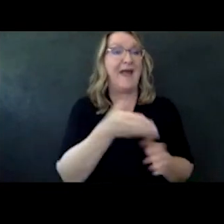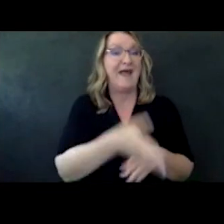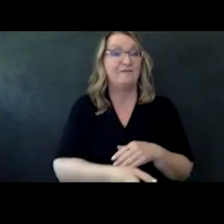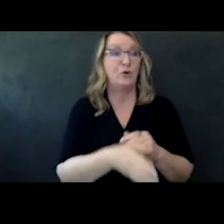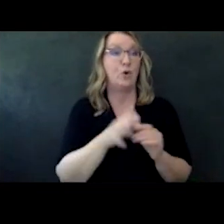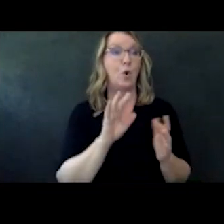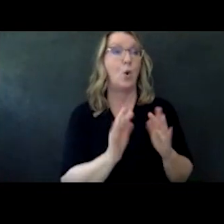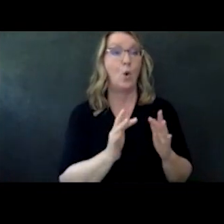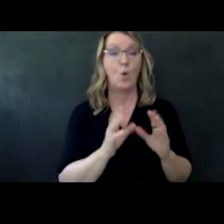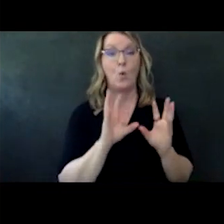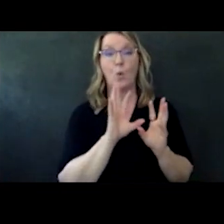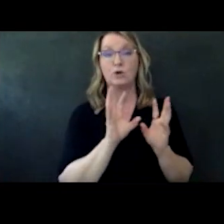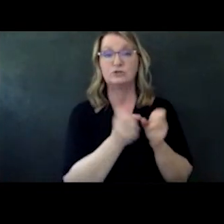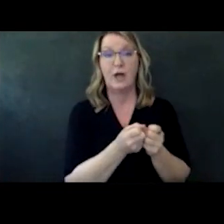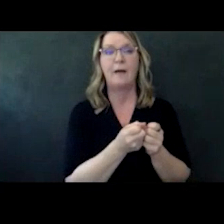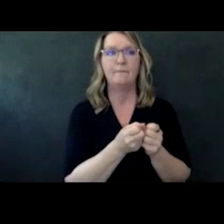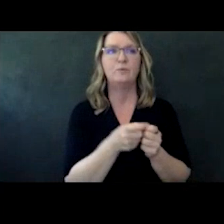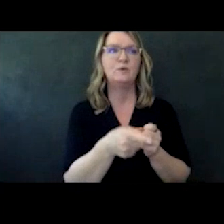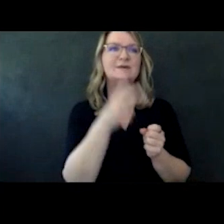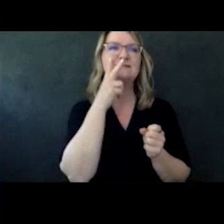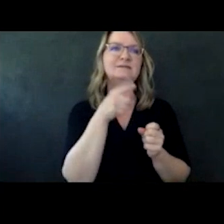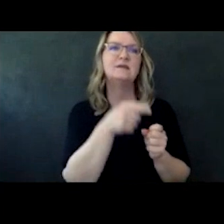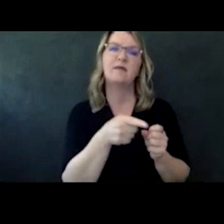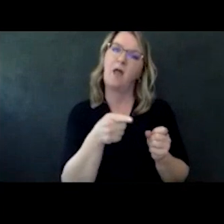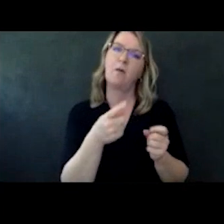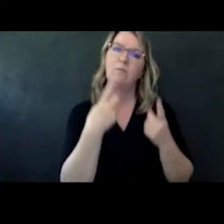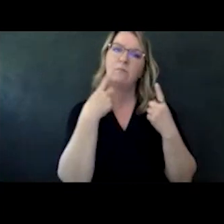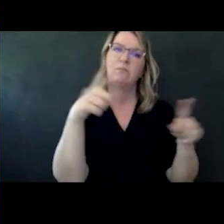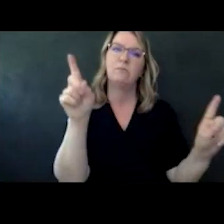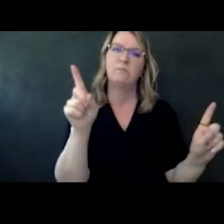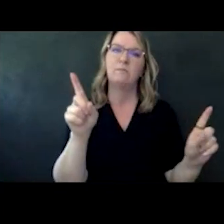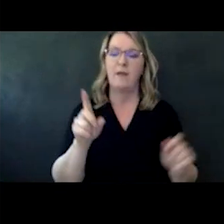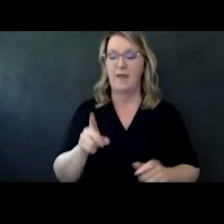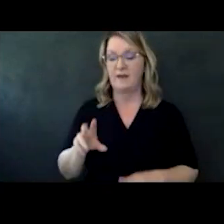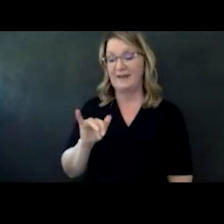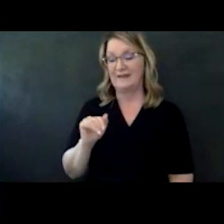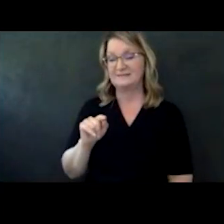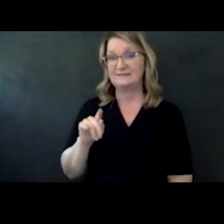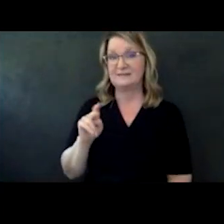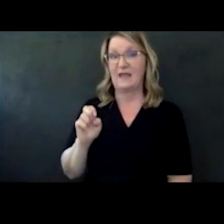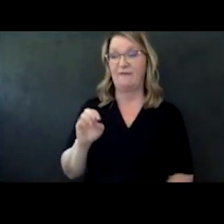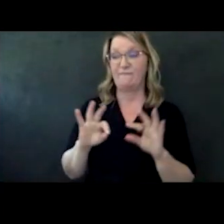the effectiveness of that tactic. On intake forms and during initial conversations, you can ask for